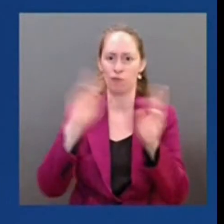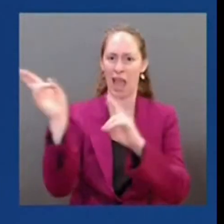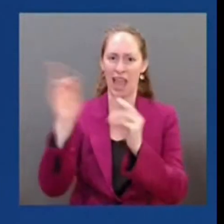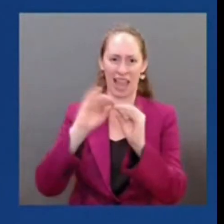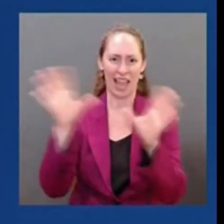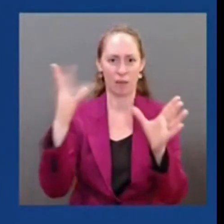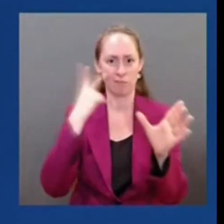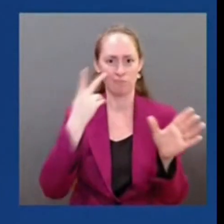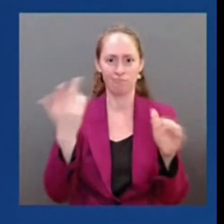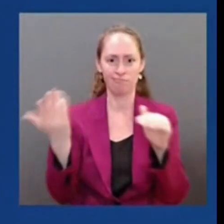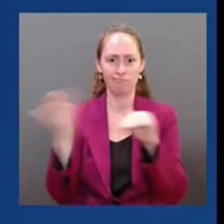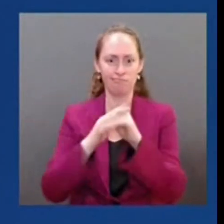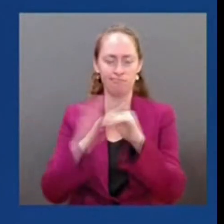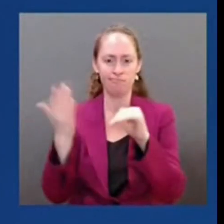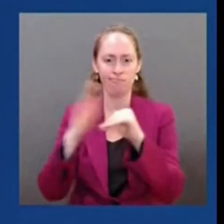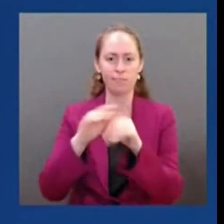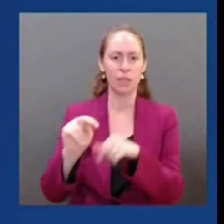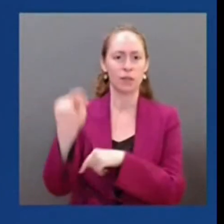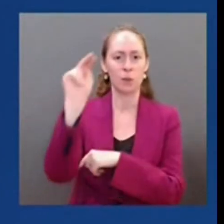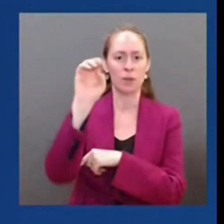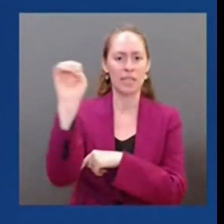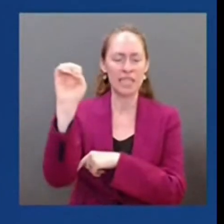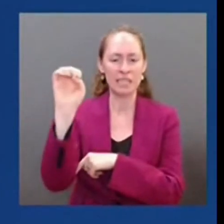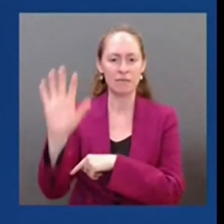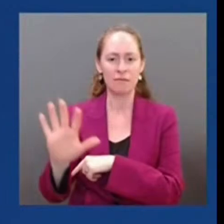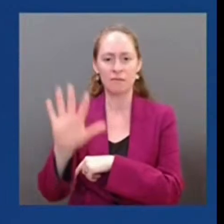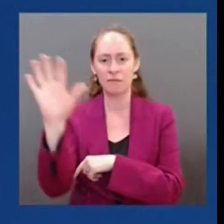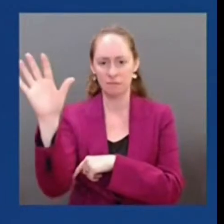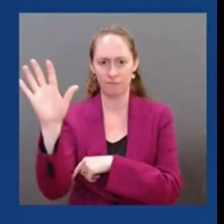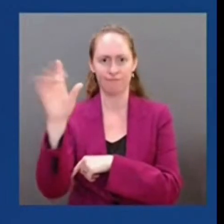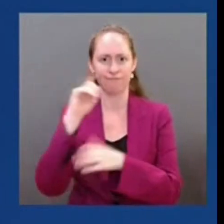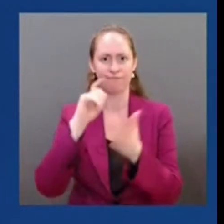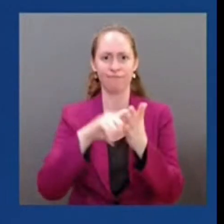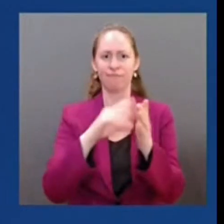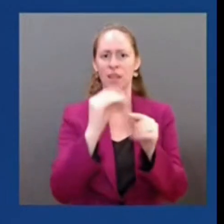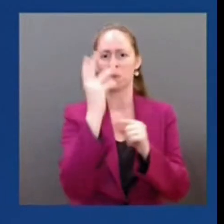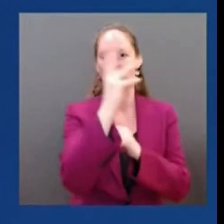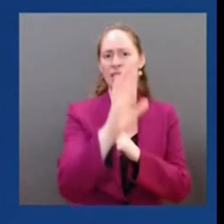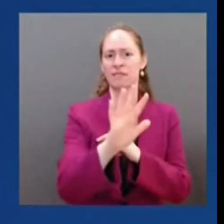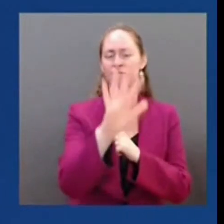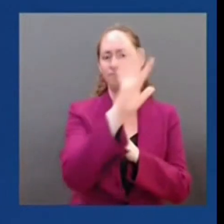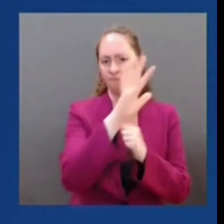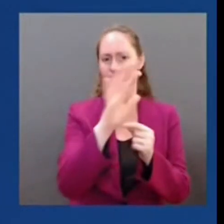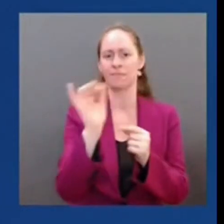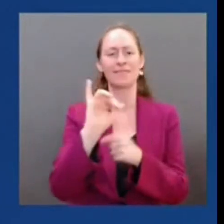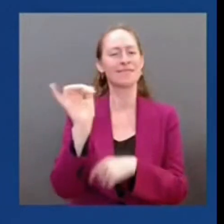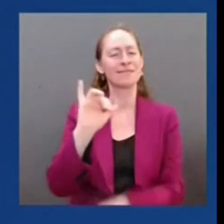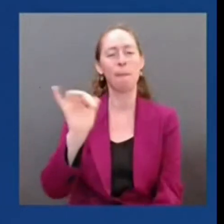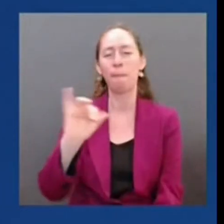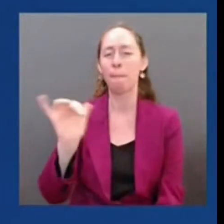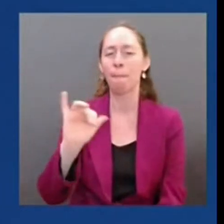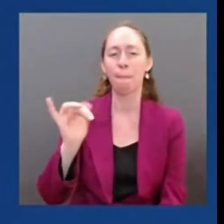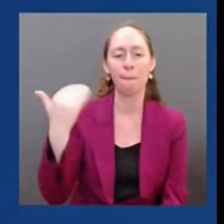NORTHEAST AND IN THE EASTERN CORRIDOR AS WELL AS IN THE UPPER MIDWEST.